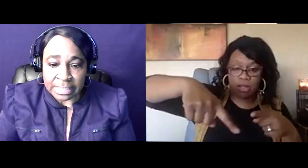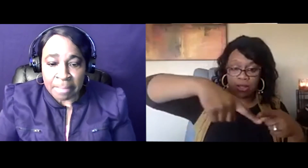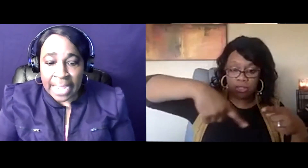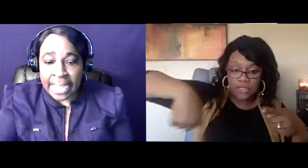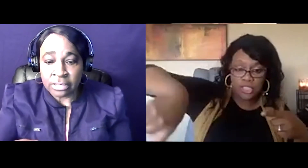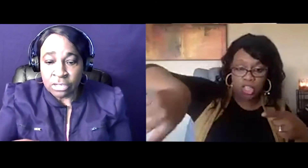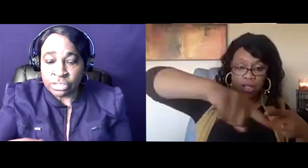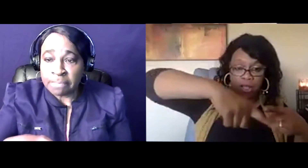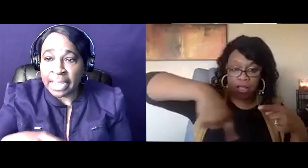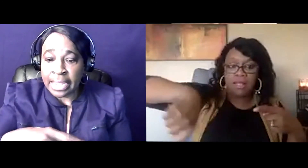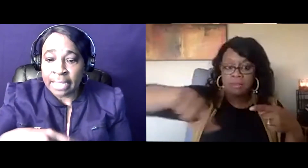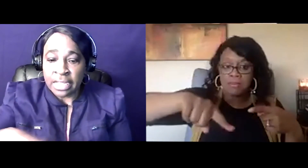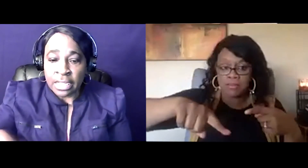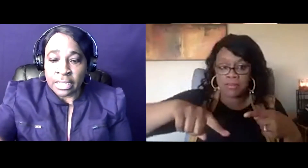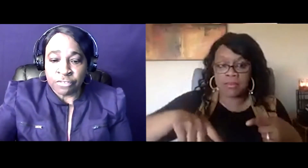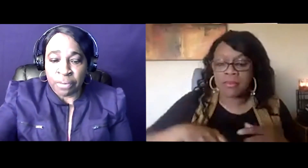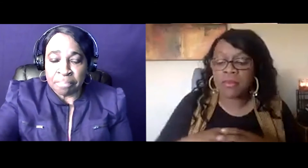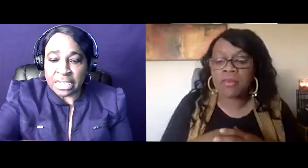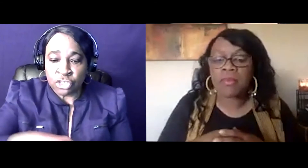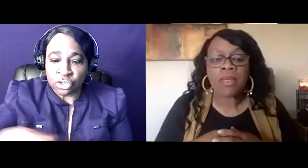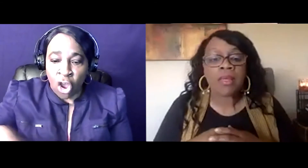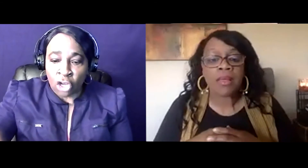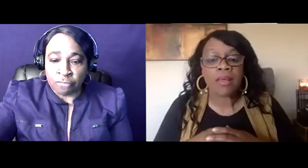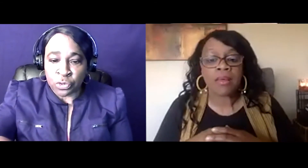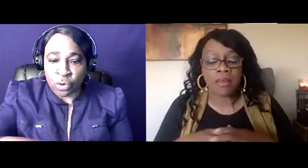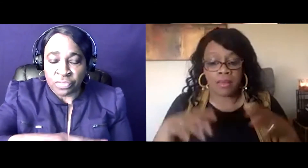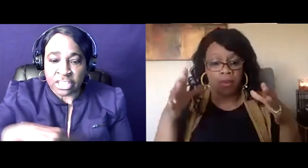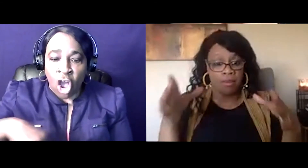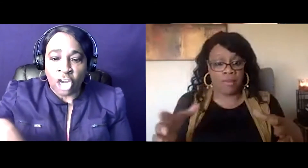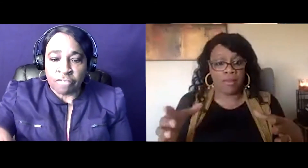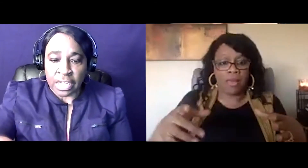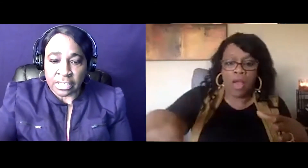See my hand? You see my hand is from me to all of you. That's all of us.